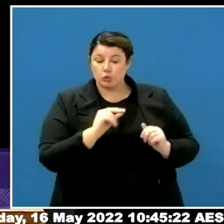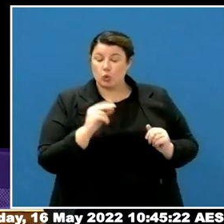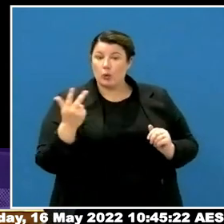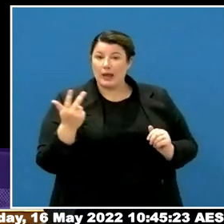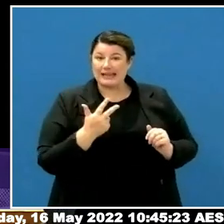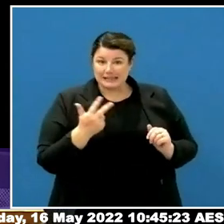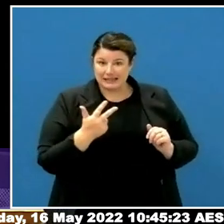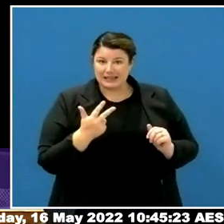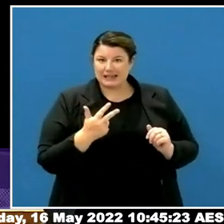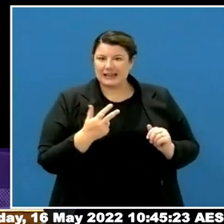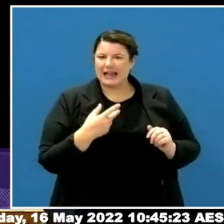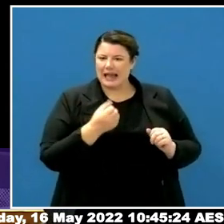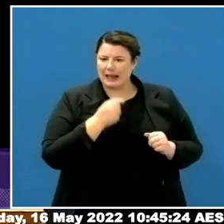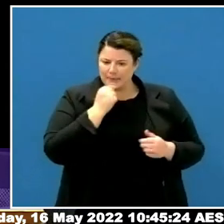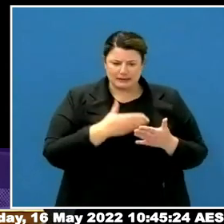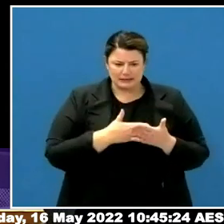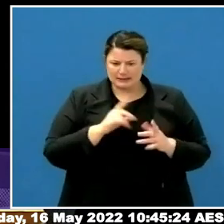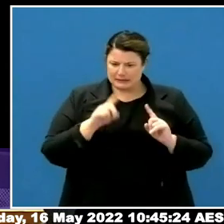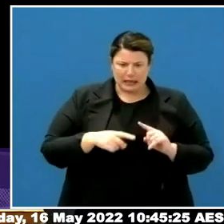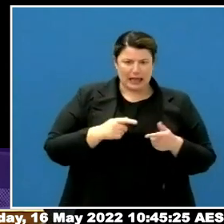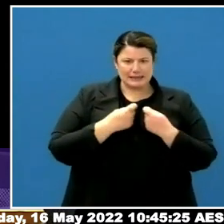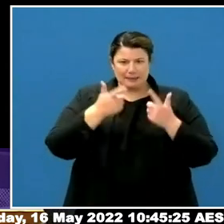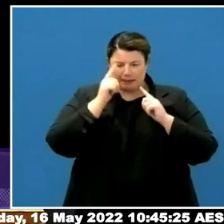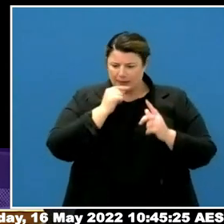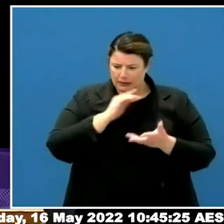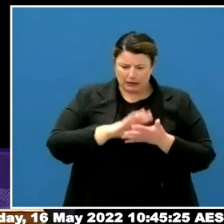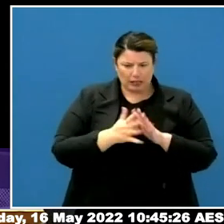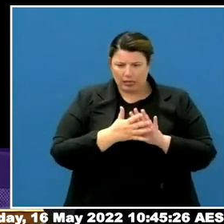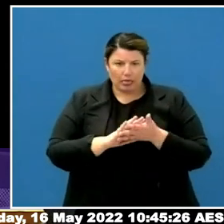experienced when starting out as a Team Leader at this latter location.